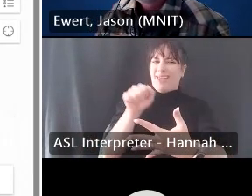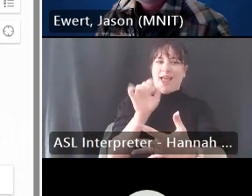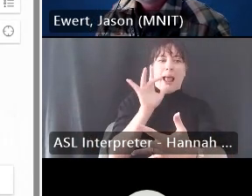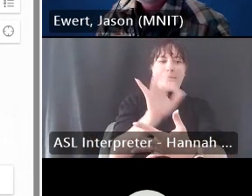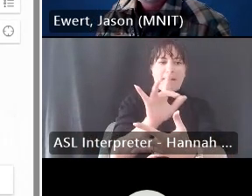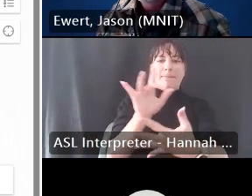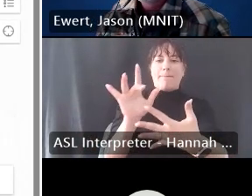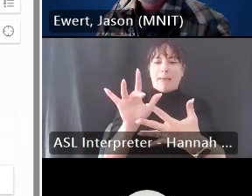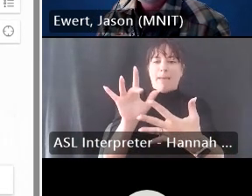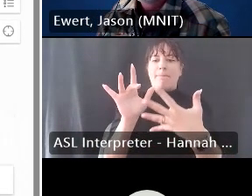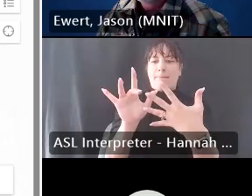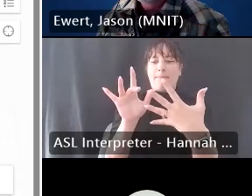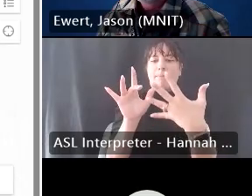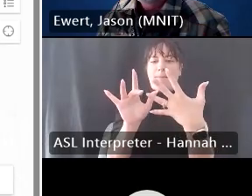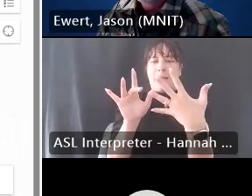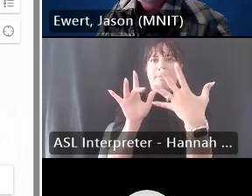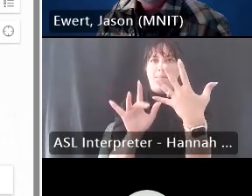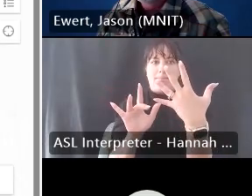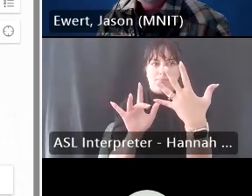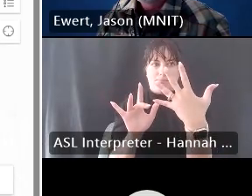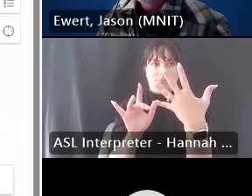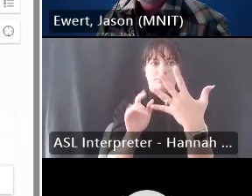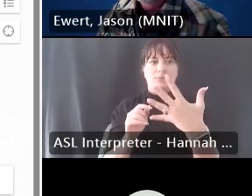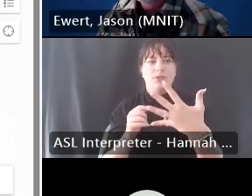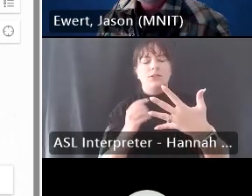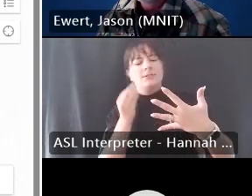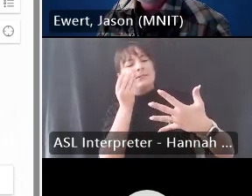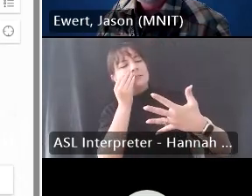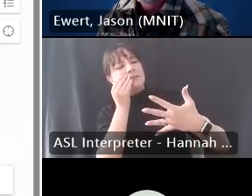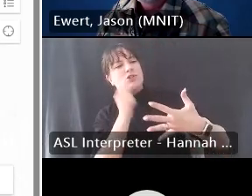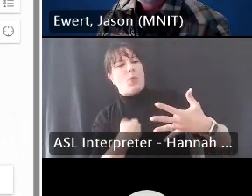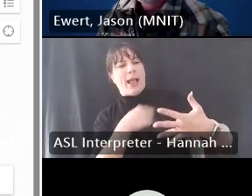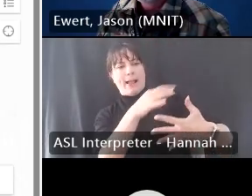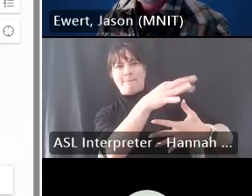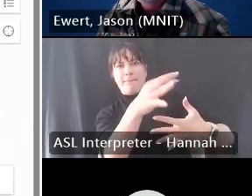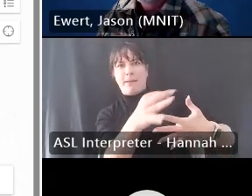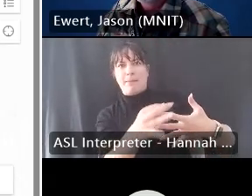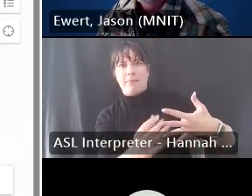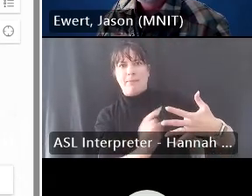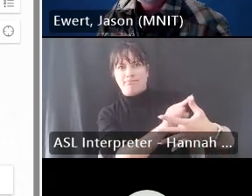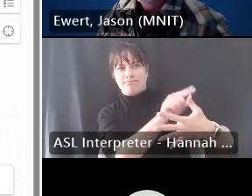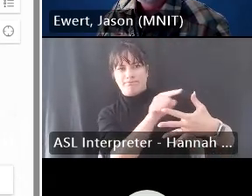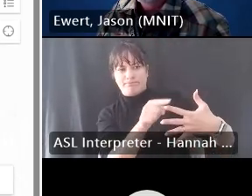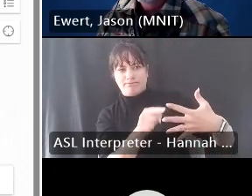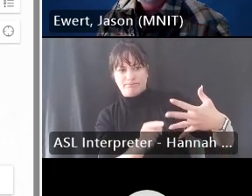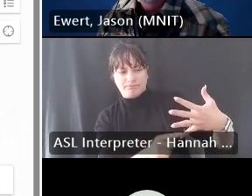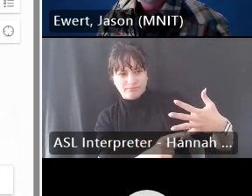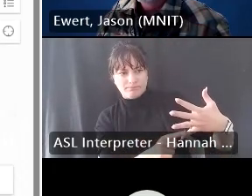So I can choose any one of these and go further here.